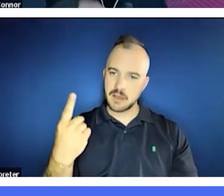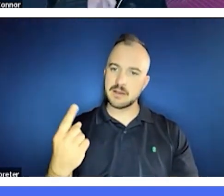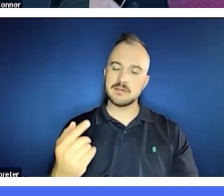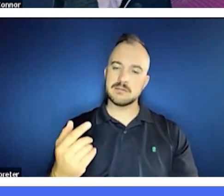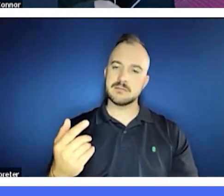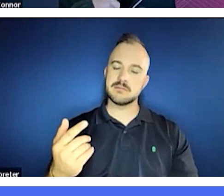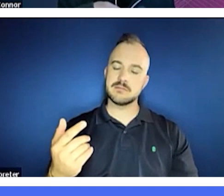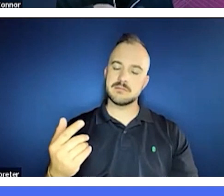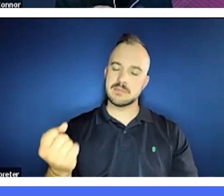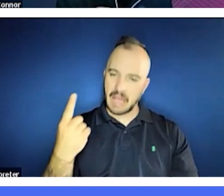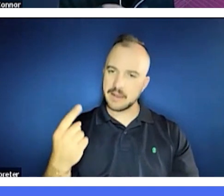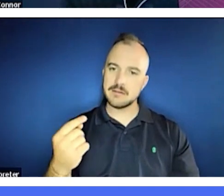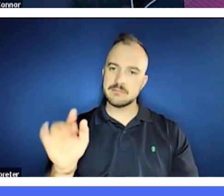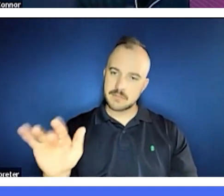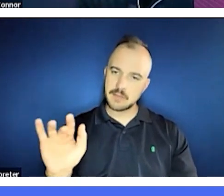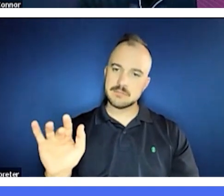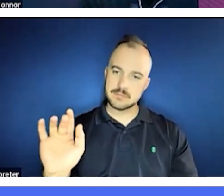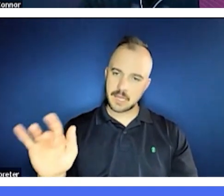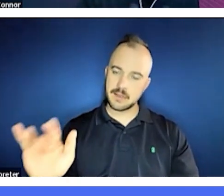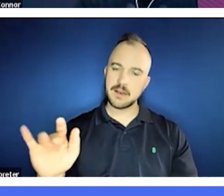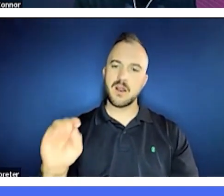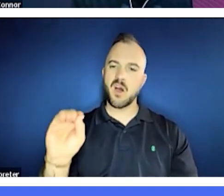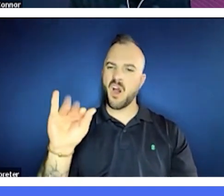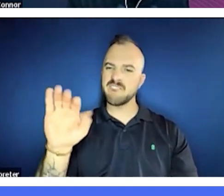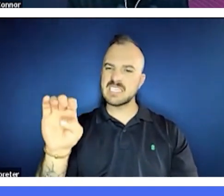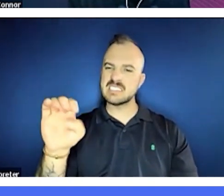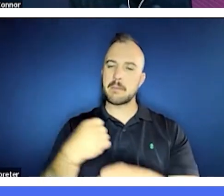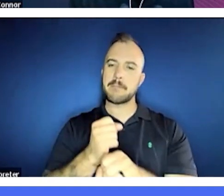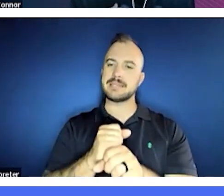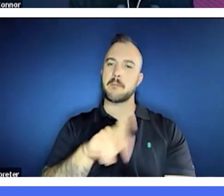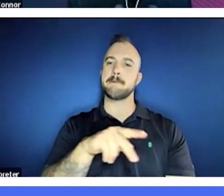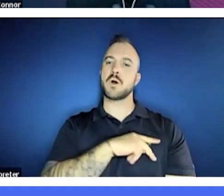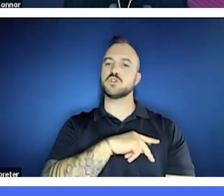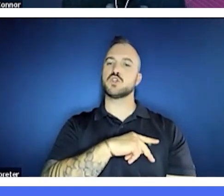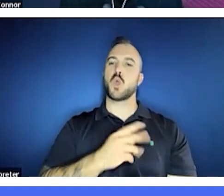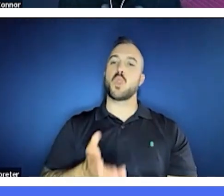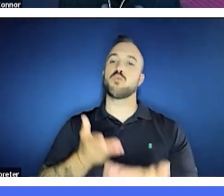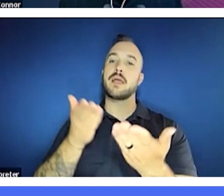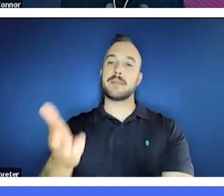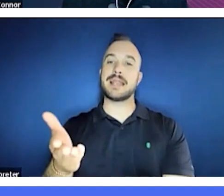Point being office is personalizing its recommendations to you based on the actions that you take.